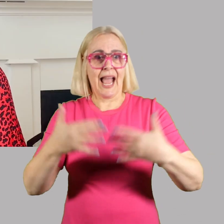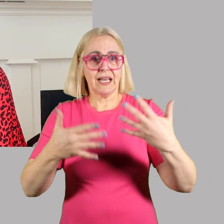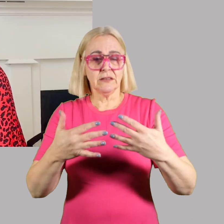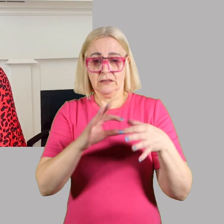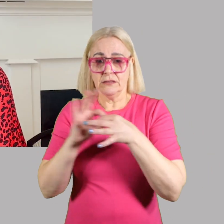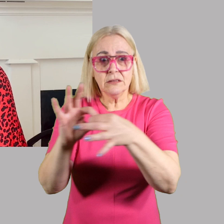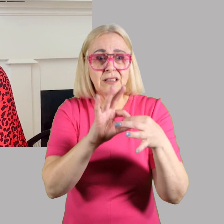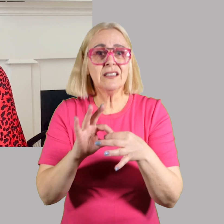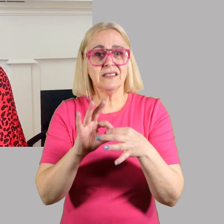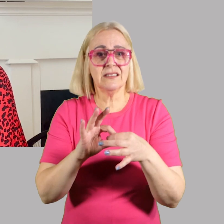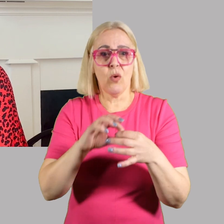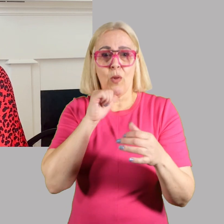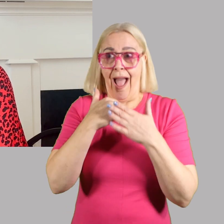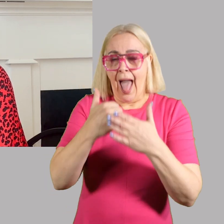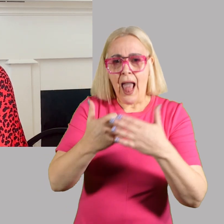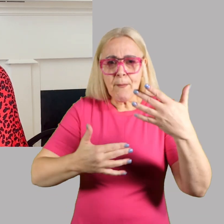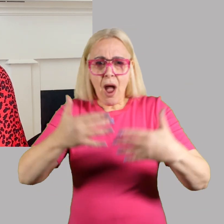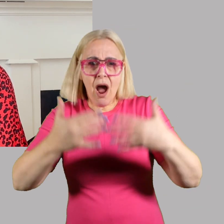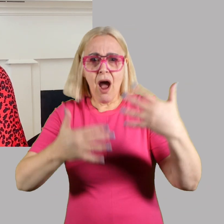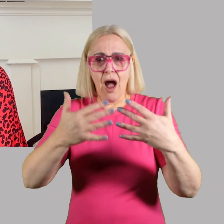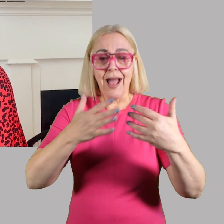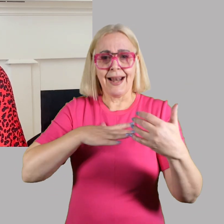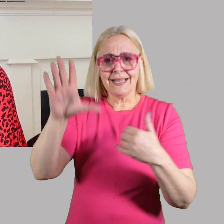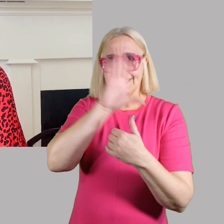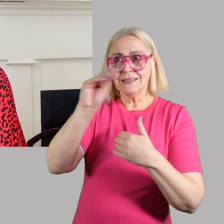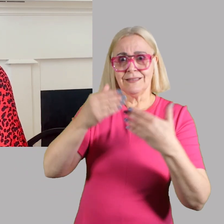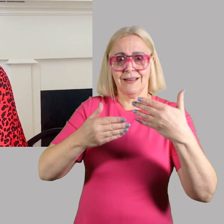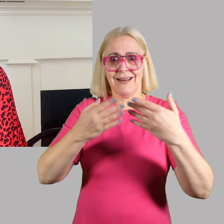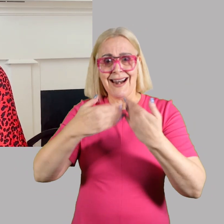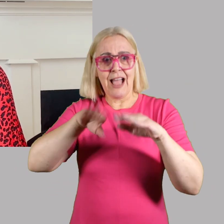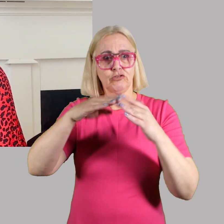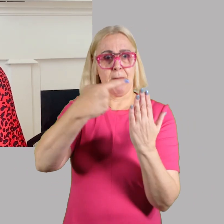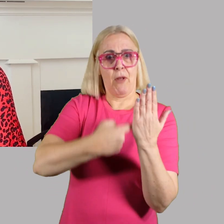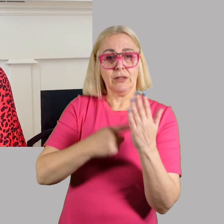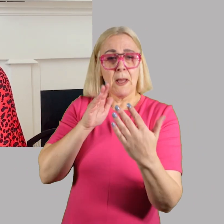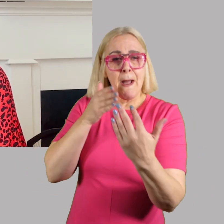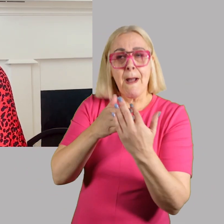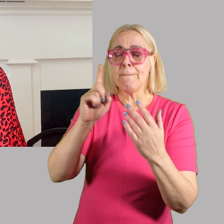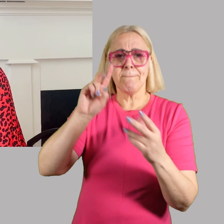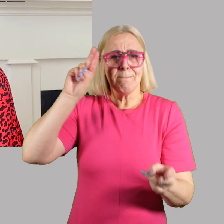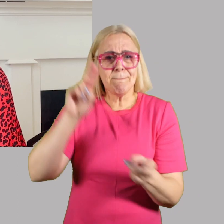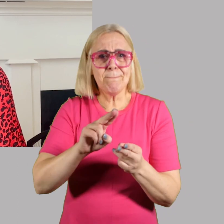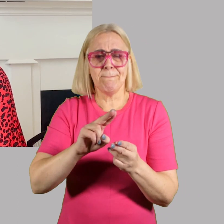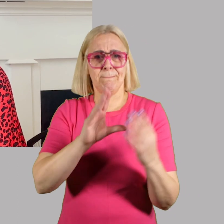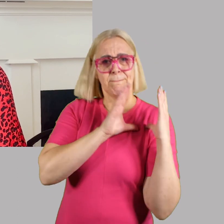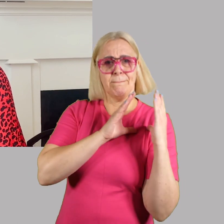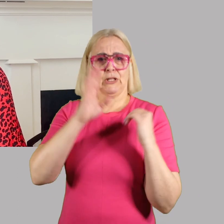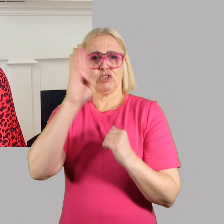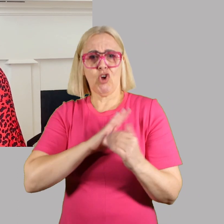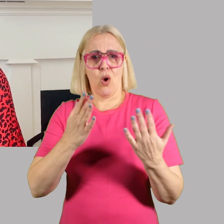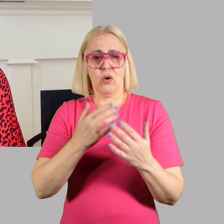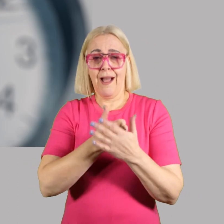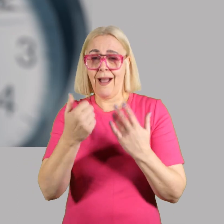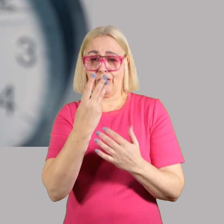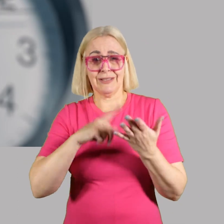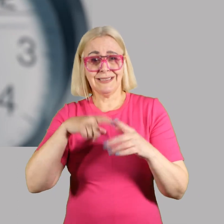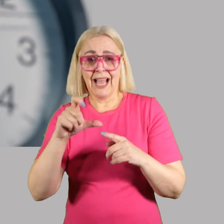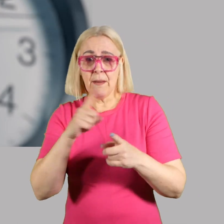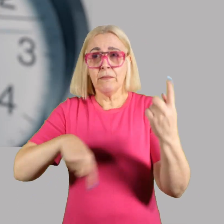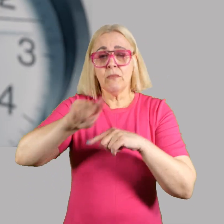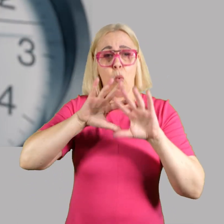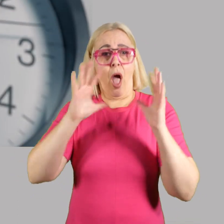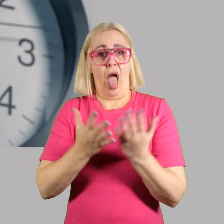Together, these initiatives will generate the data that is required to inform national policies to reduce the burden of stroke.